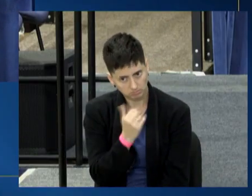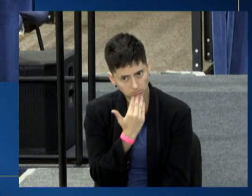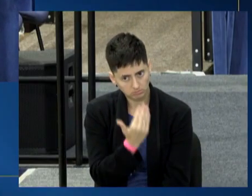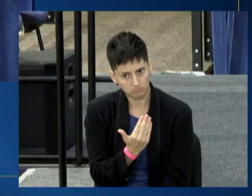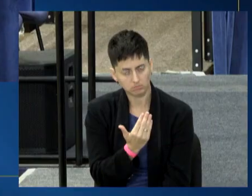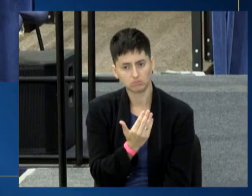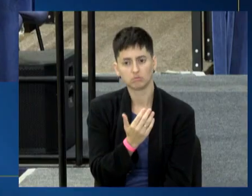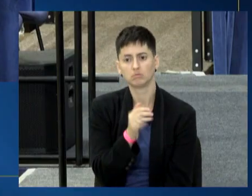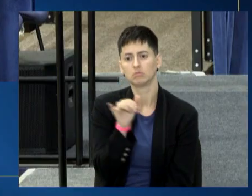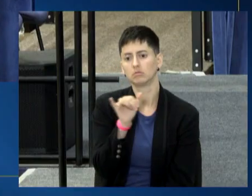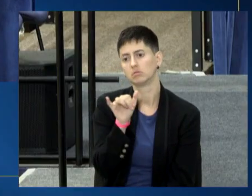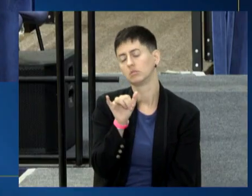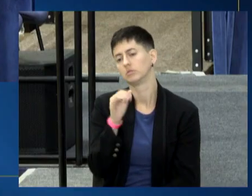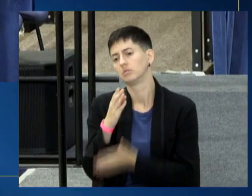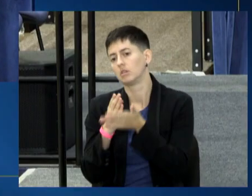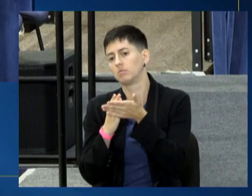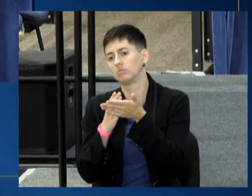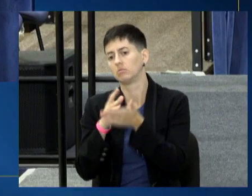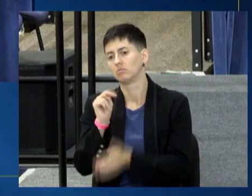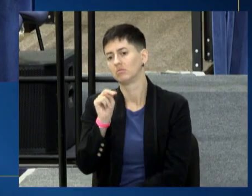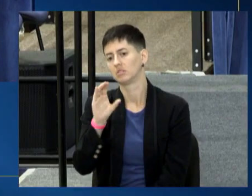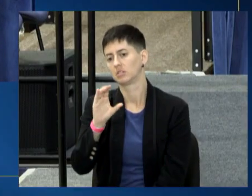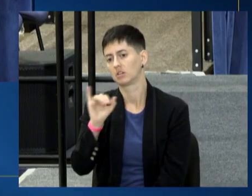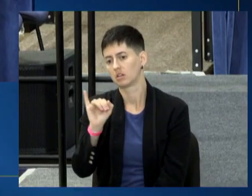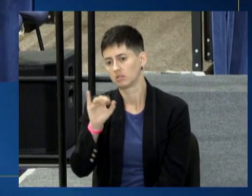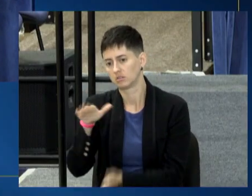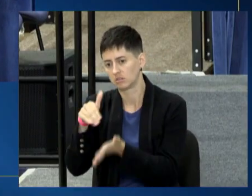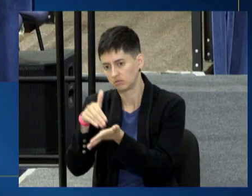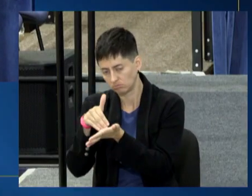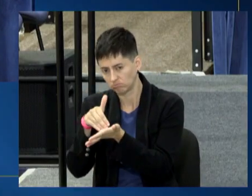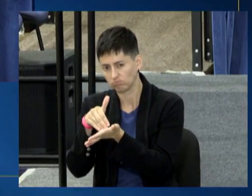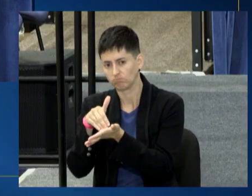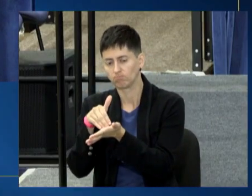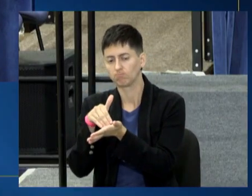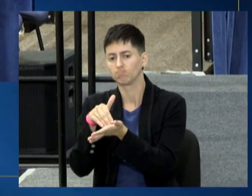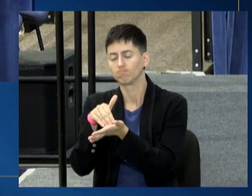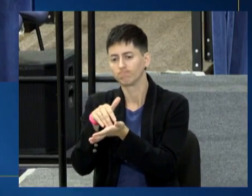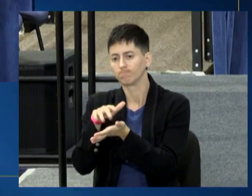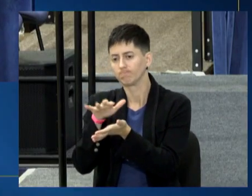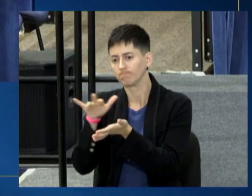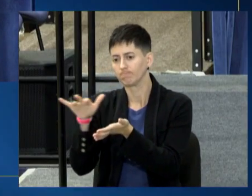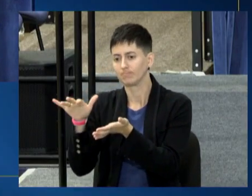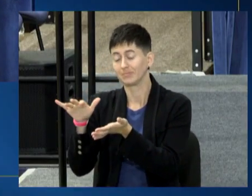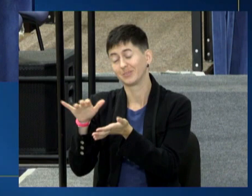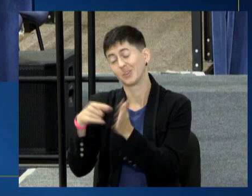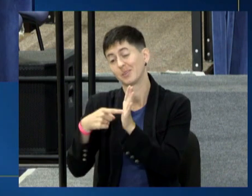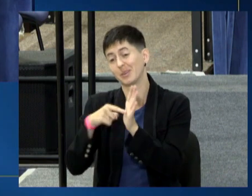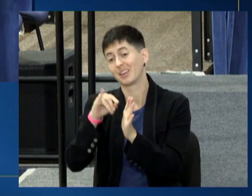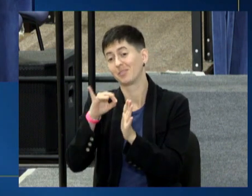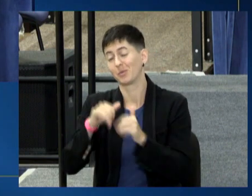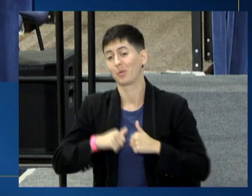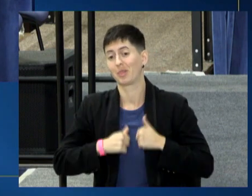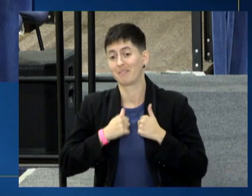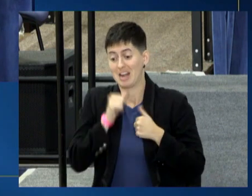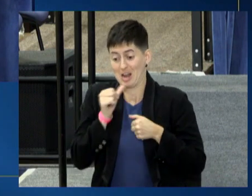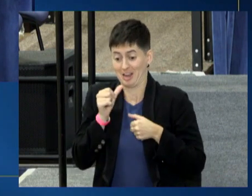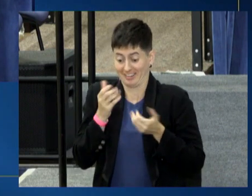as we heard many times, obvious today, if you live outside of this big metropolitan areas, you know,